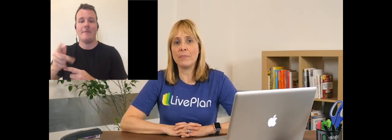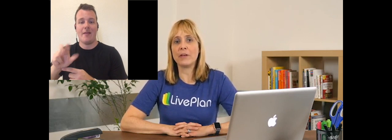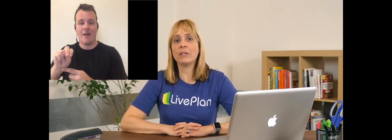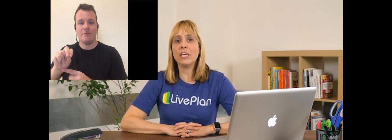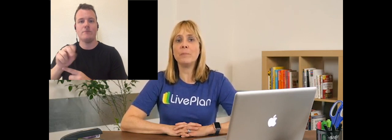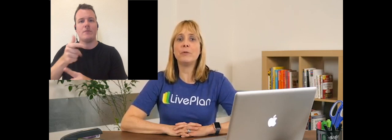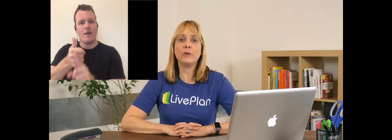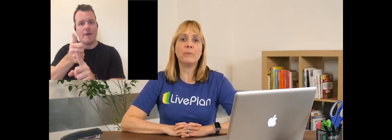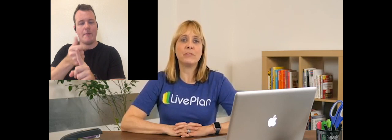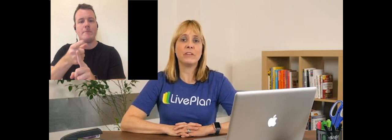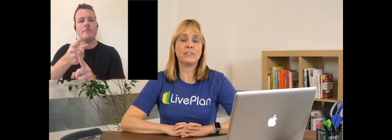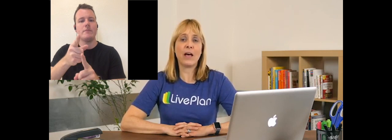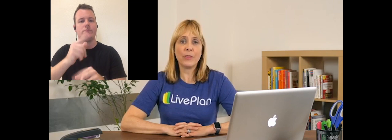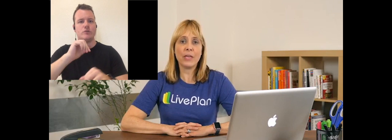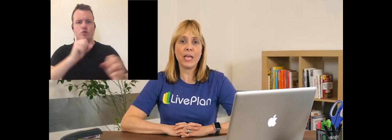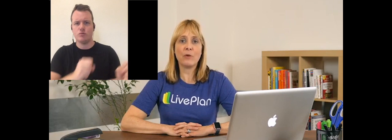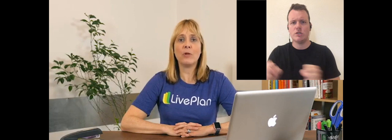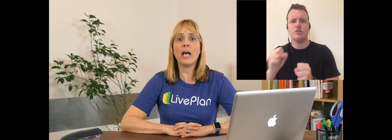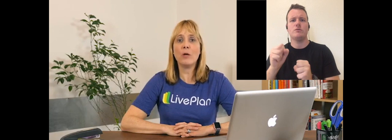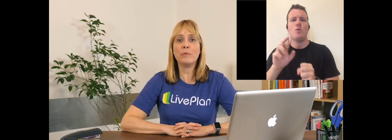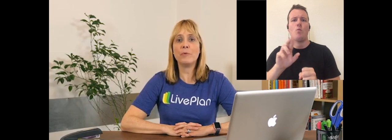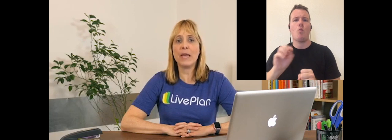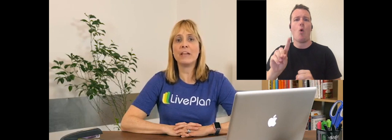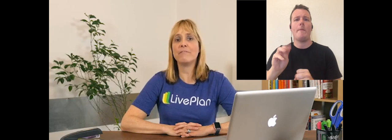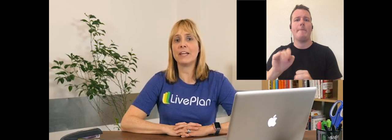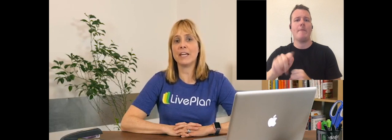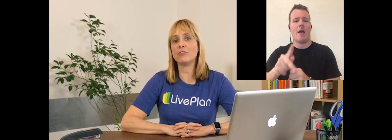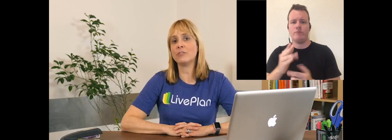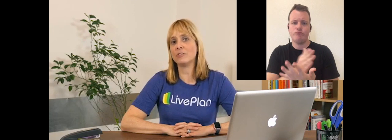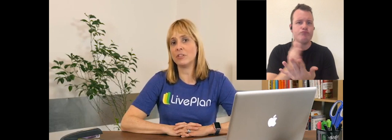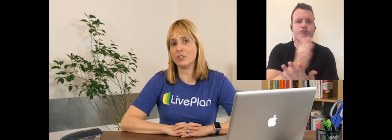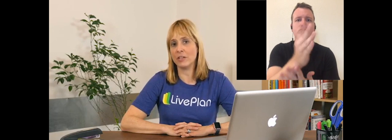that'll keep your business healthy and will help you make financial decisions